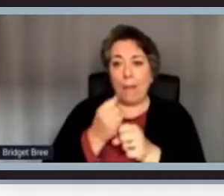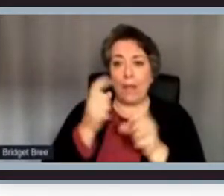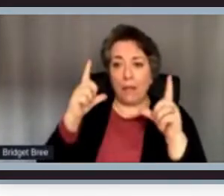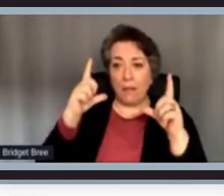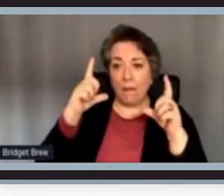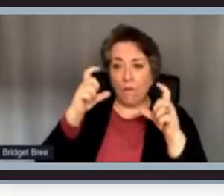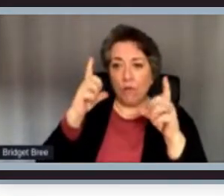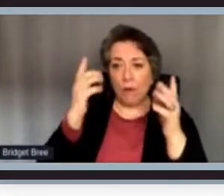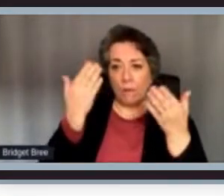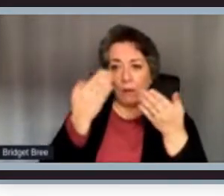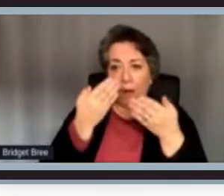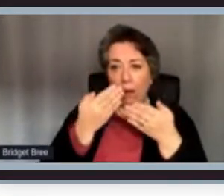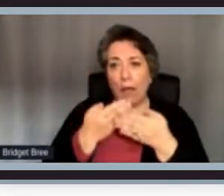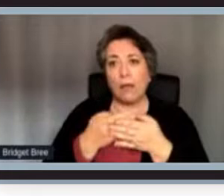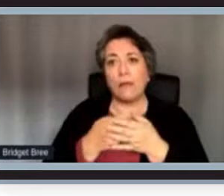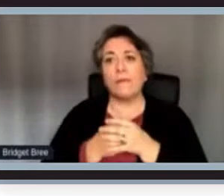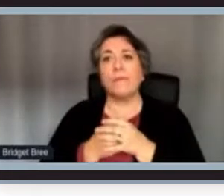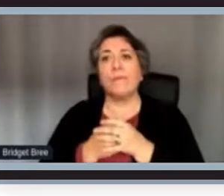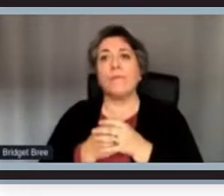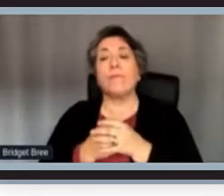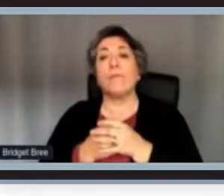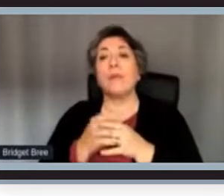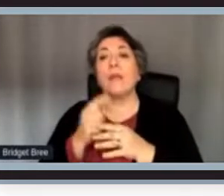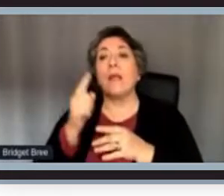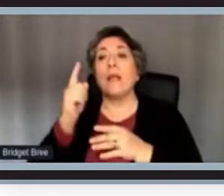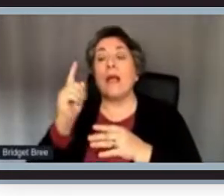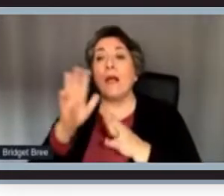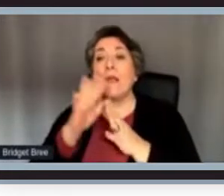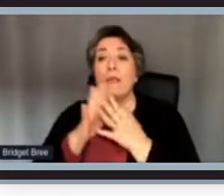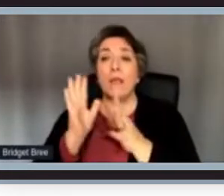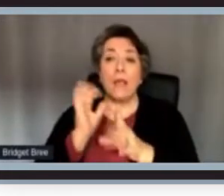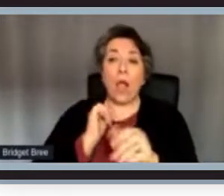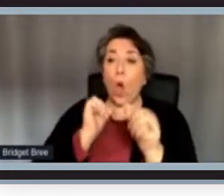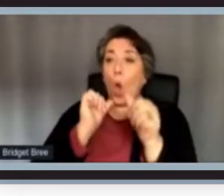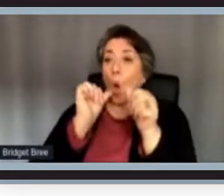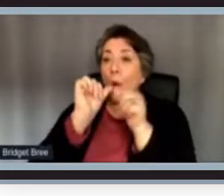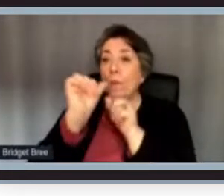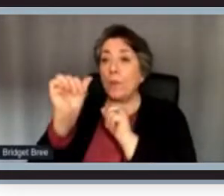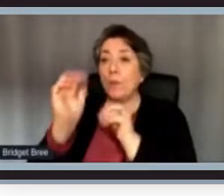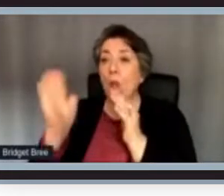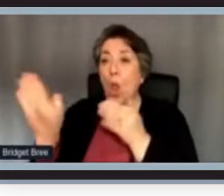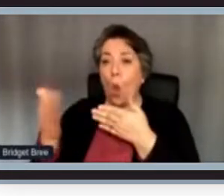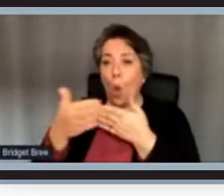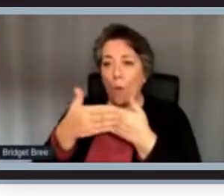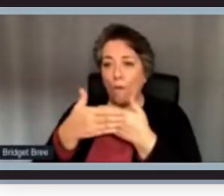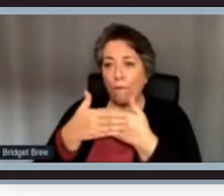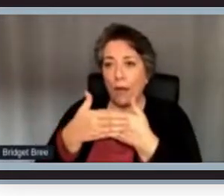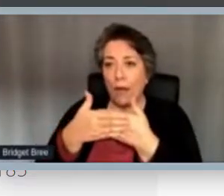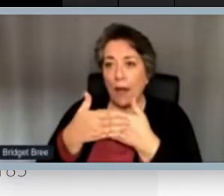The optimal overlay finder is a tool that I often use. I'm going to give you a quick demonstration.